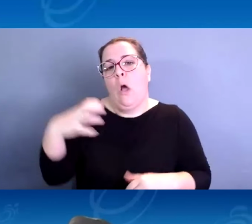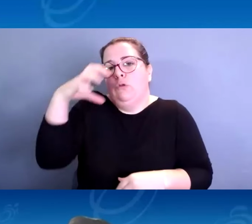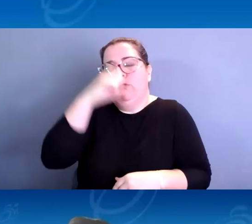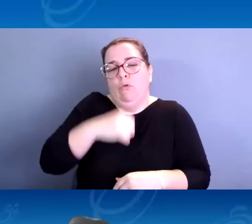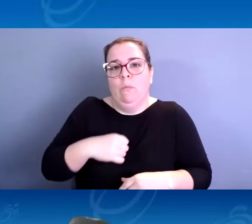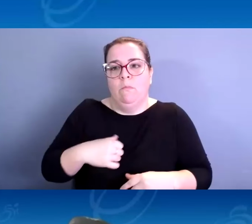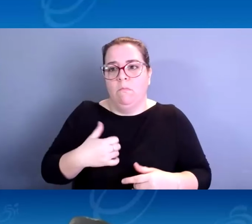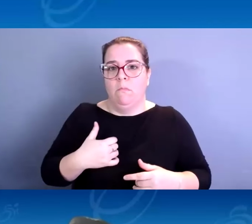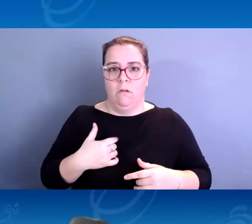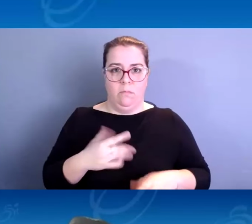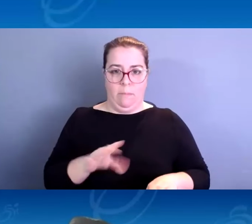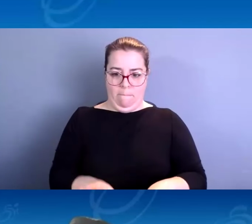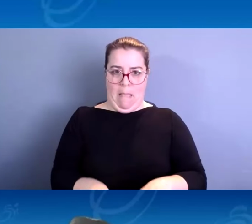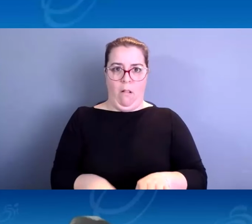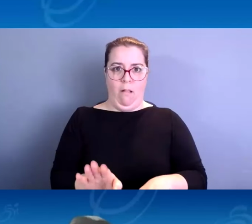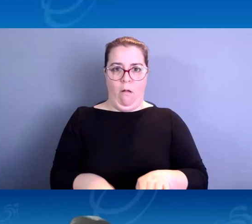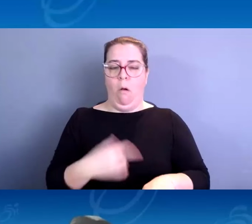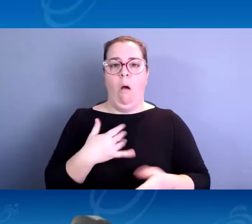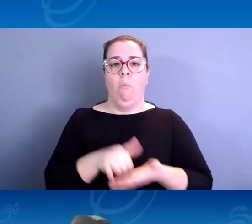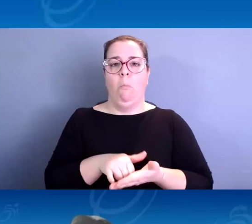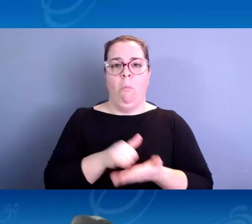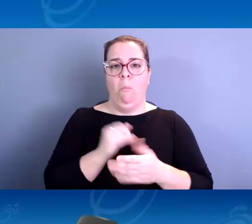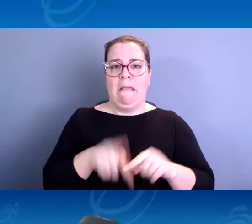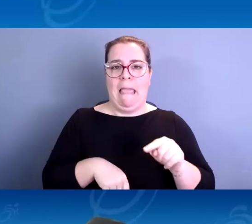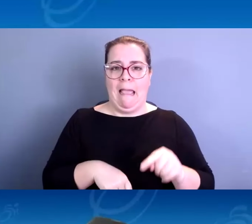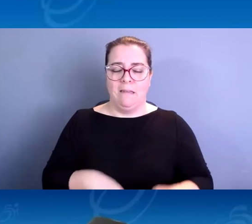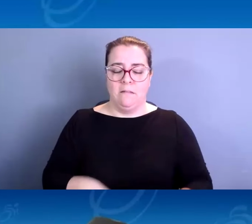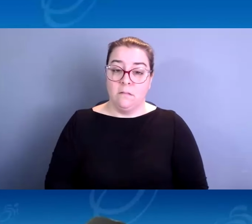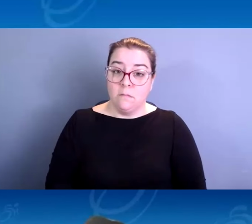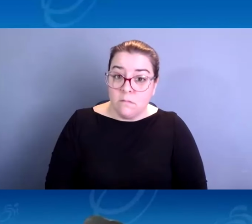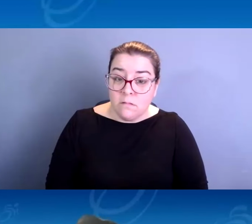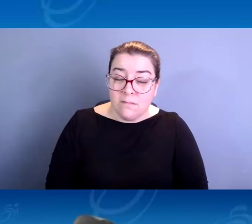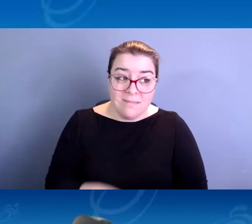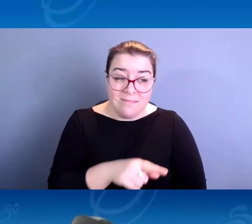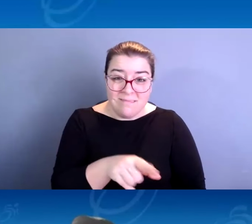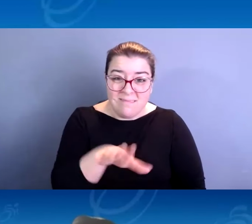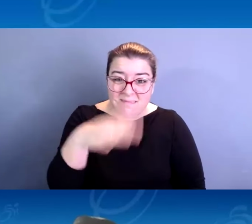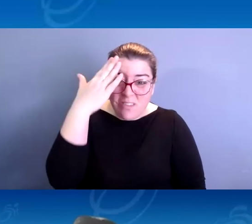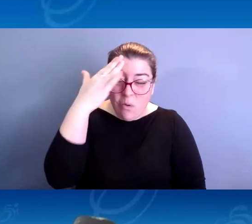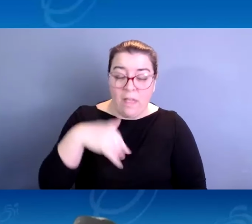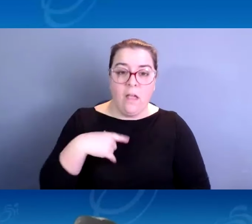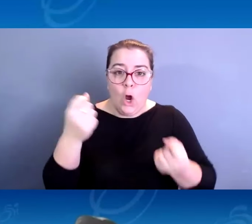So how in the world would I be able to drive? What they don't know is that a car can be adapted. Use hand controls.